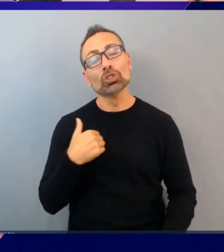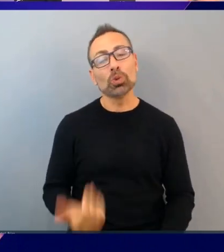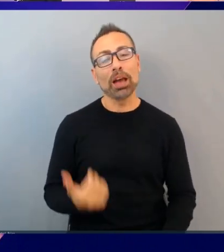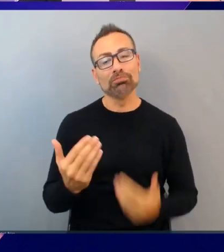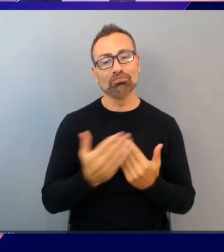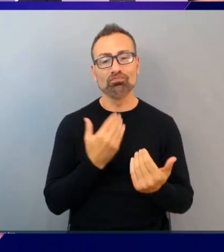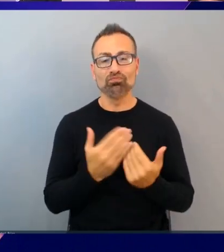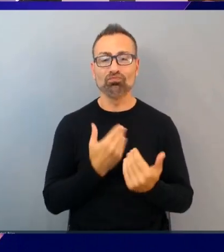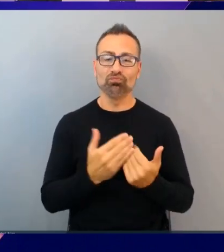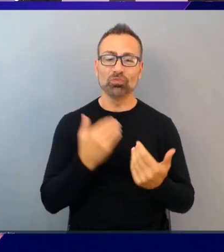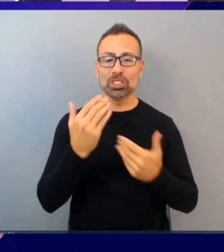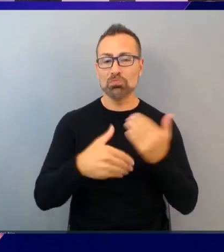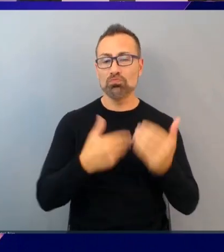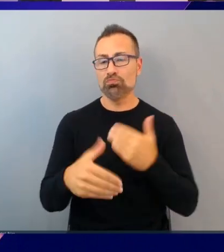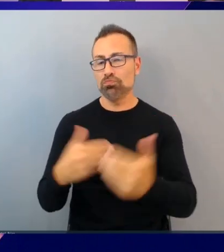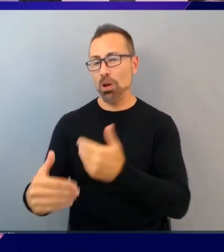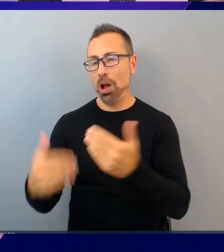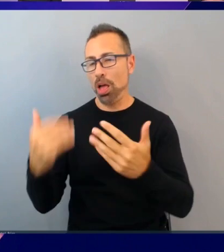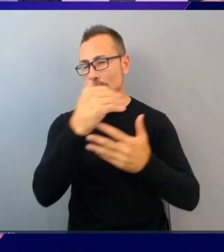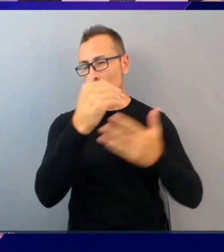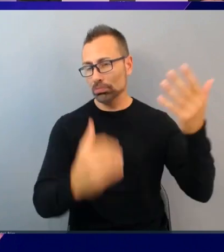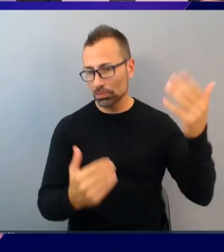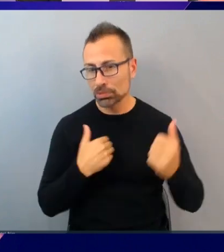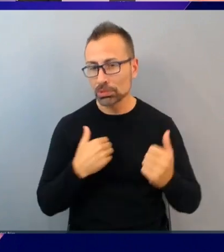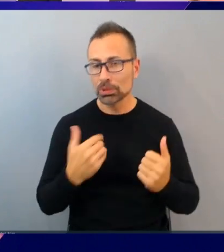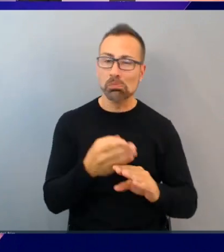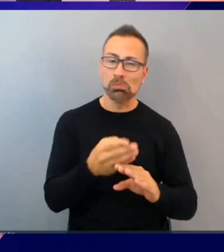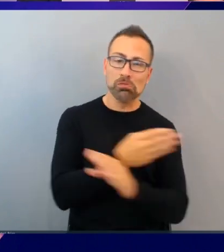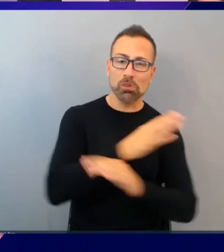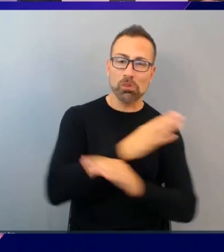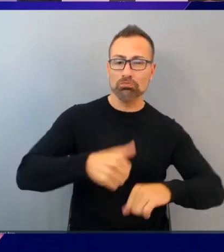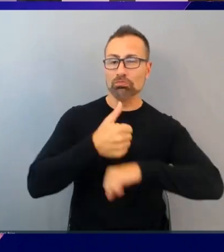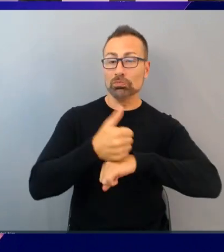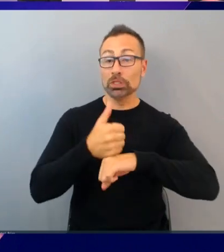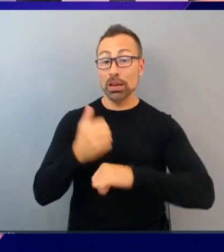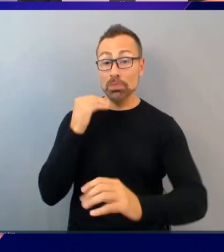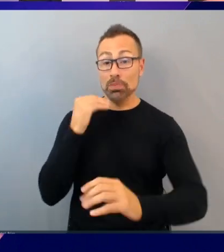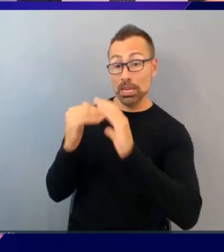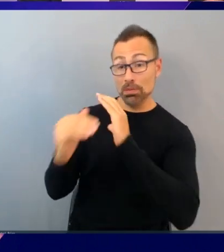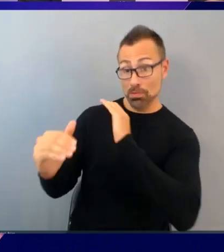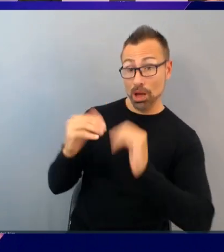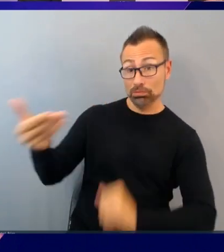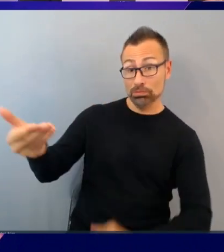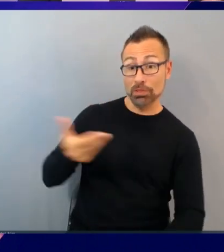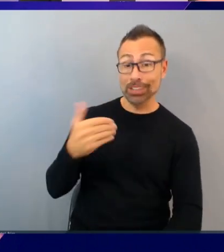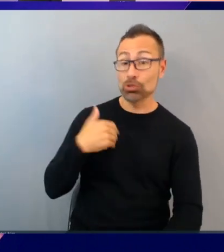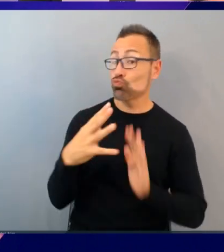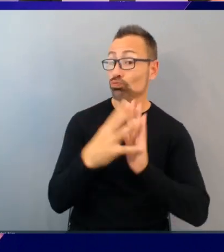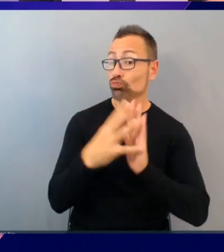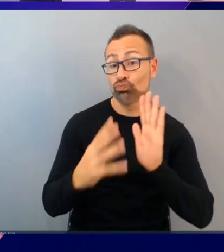We've prebuilt an email invite that you can copy the invitation. [Dani] Oh, nice! And send it to the user. So it explains what they're getting